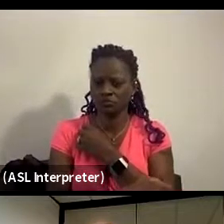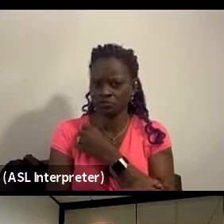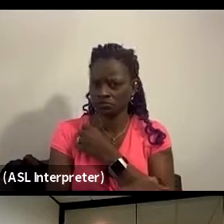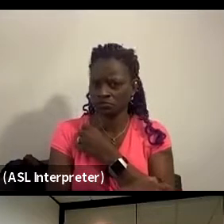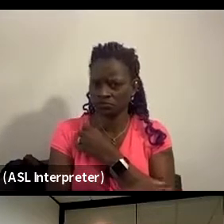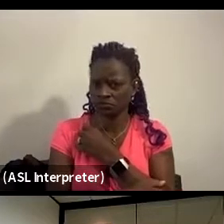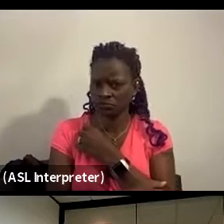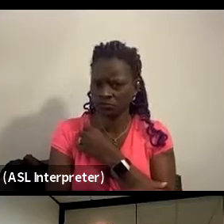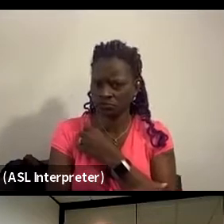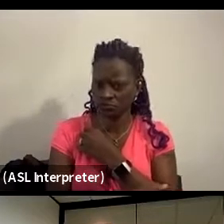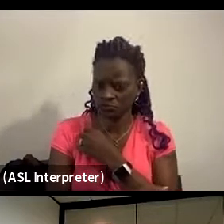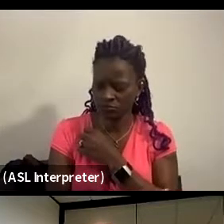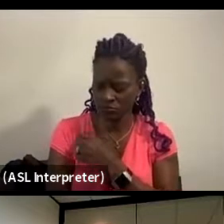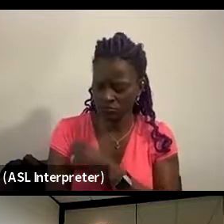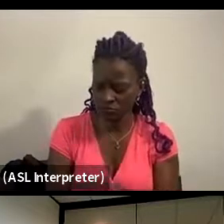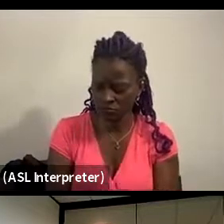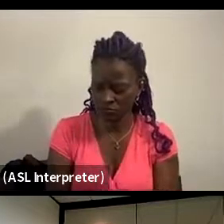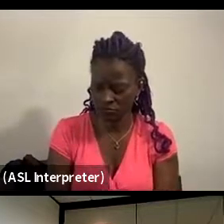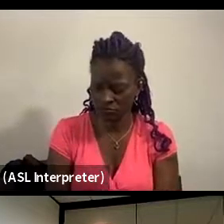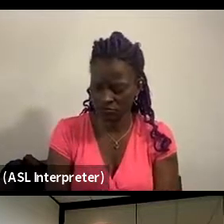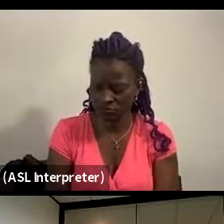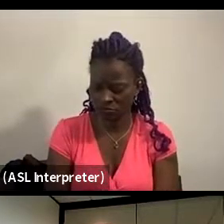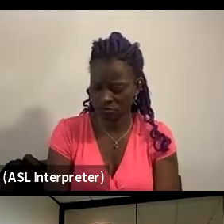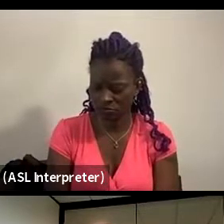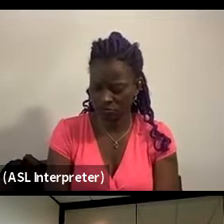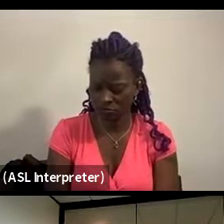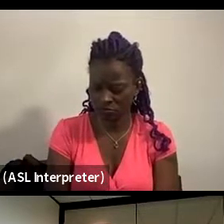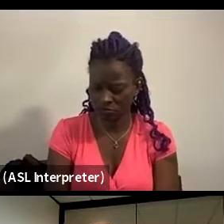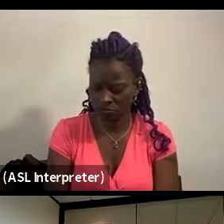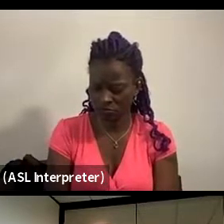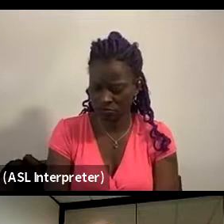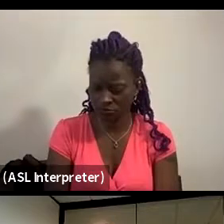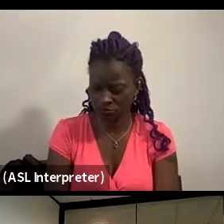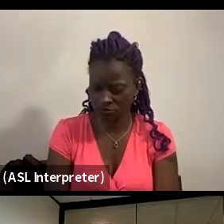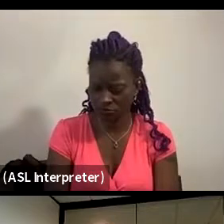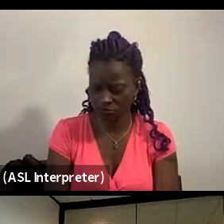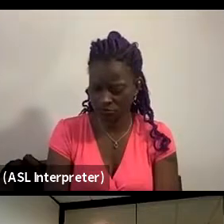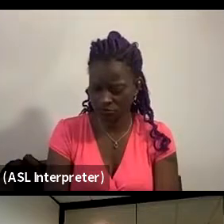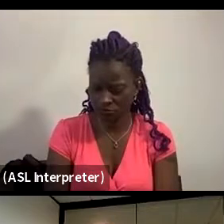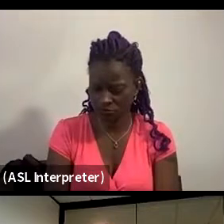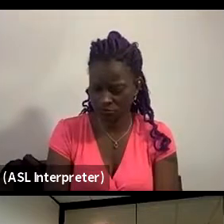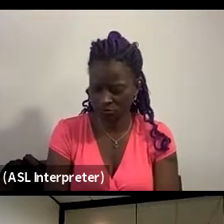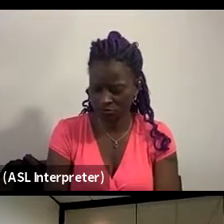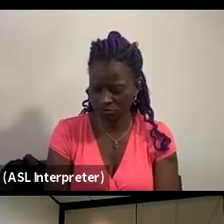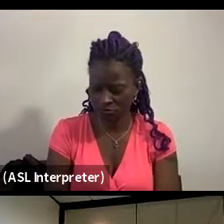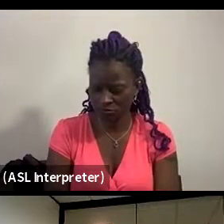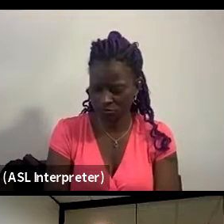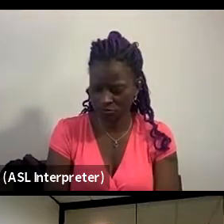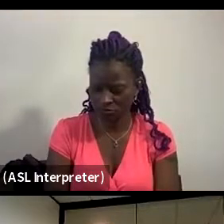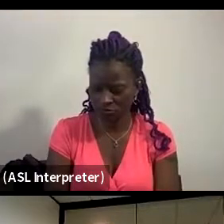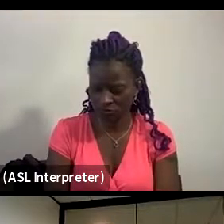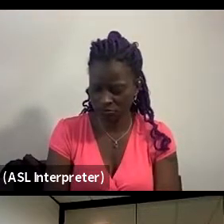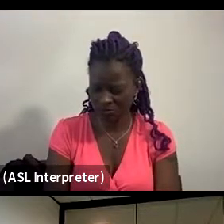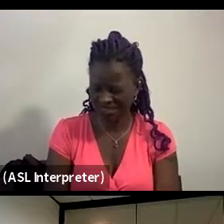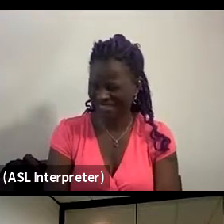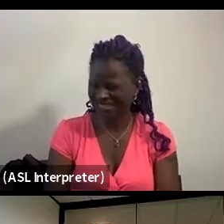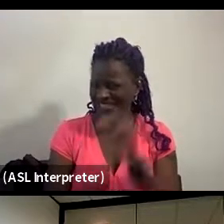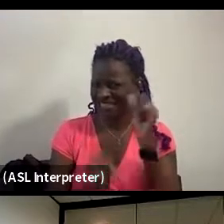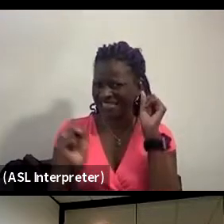OK, one sentence was, OK, here is the way I was. I was asking I want to ask about